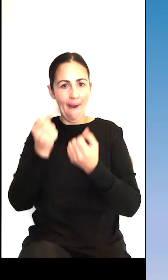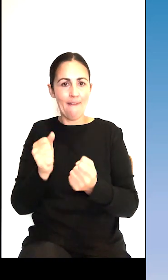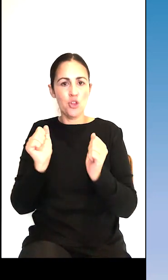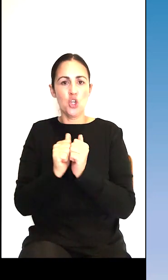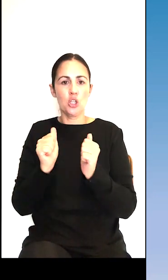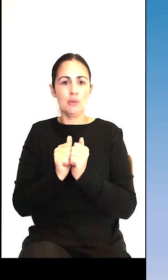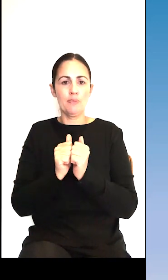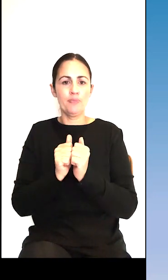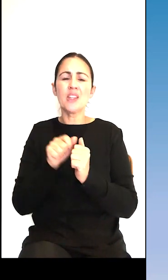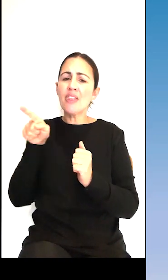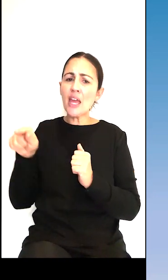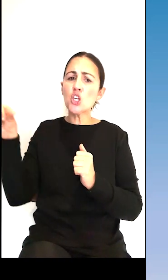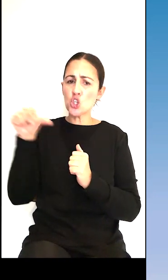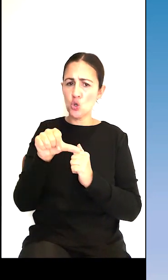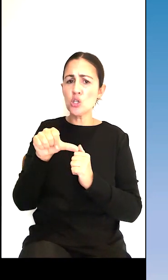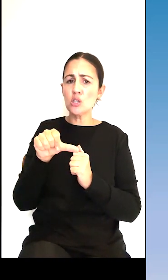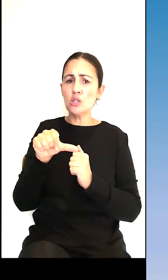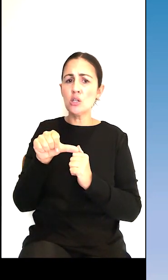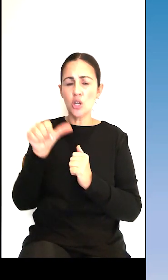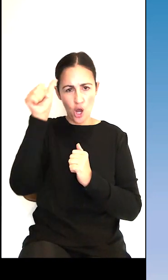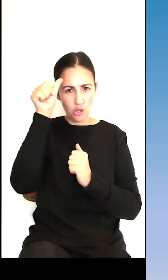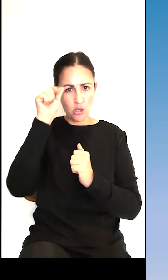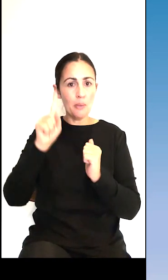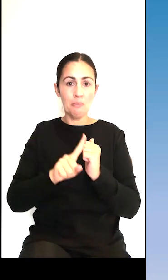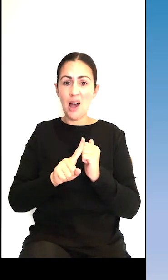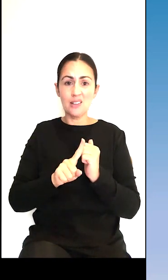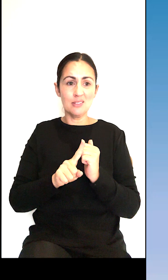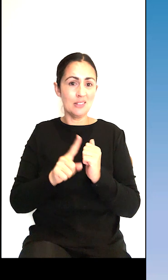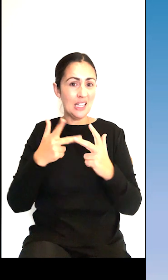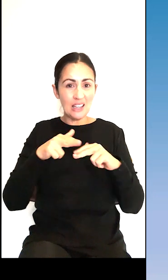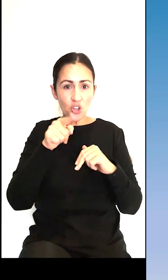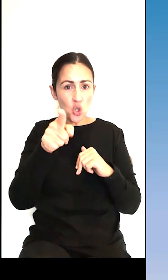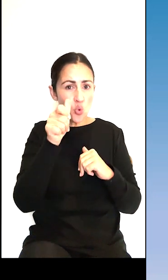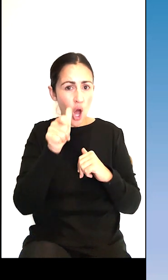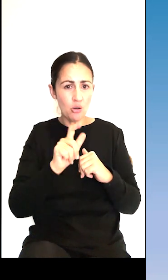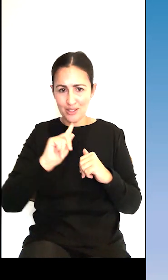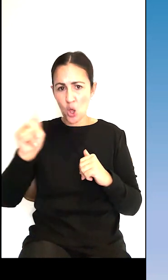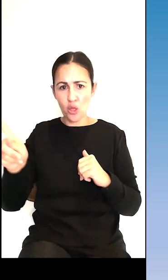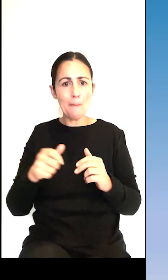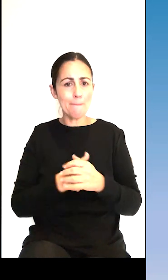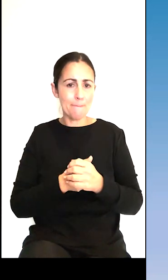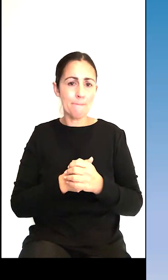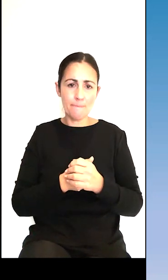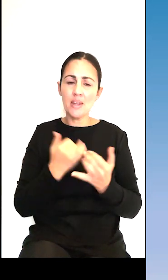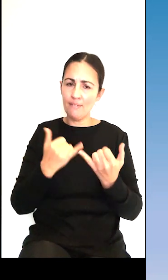I guess to find that information when it's needed, but having that prompt and open communication at that point in care I think is important.